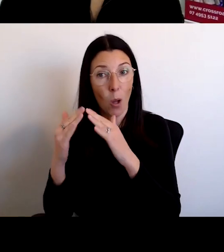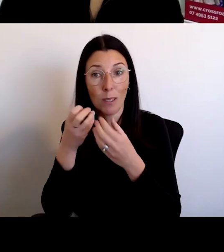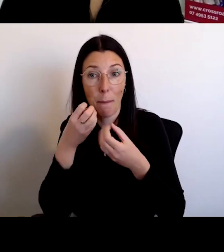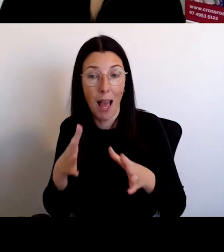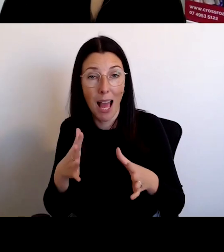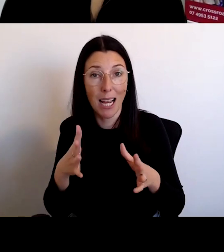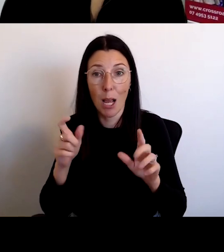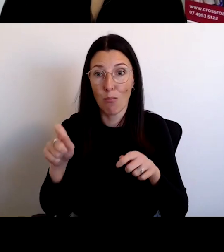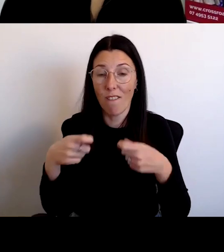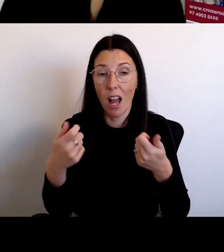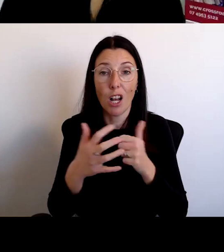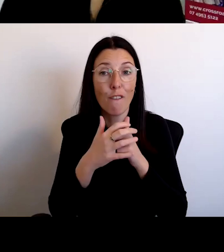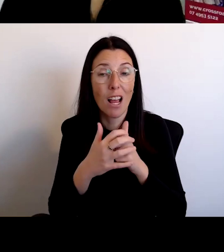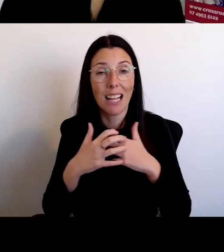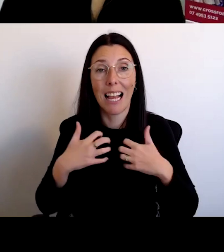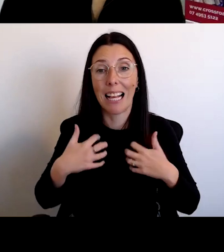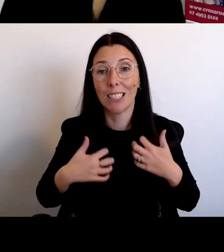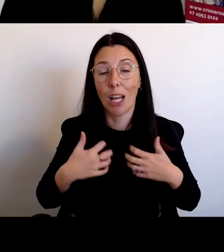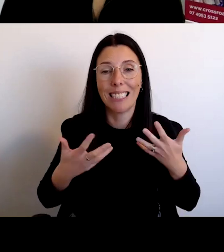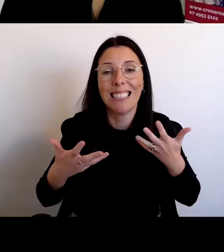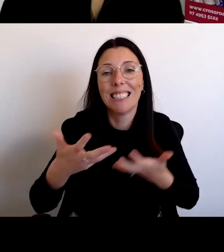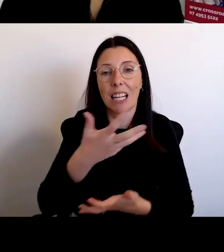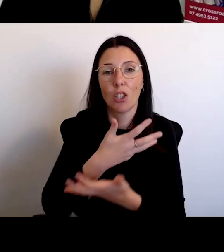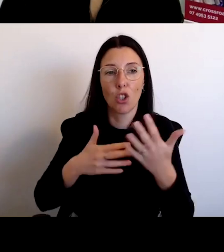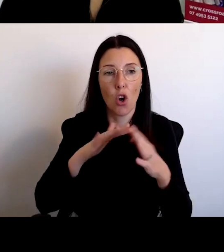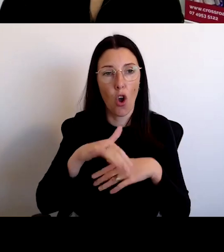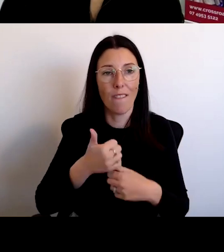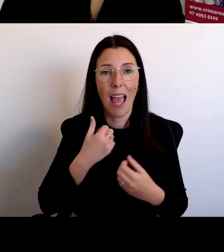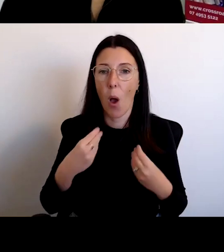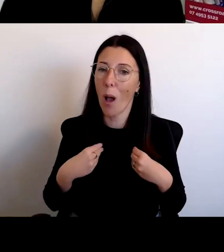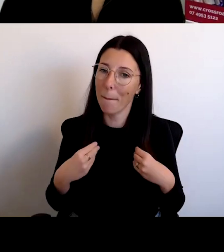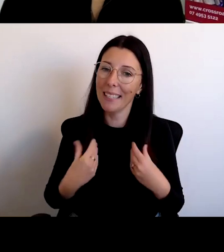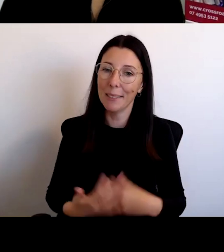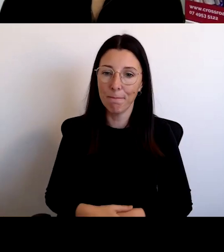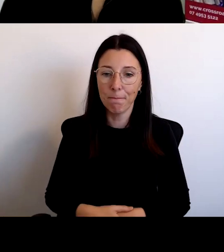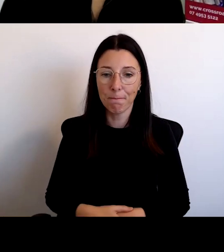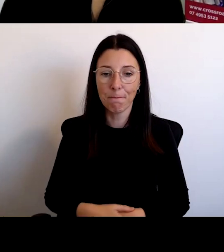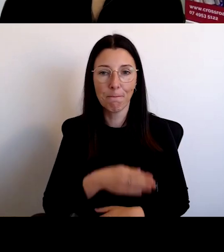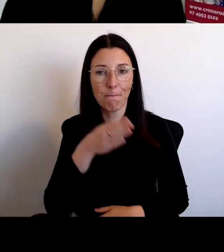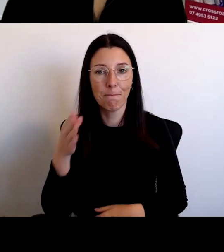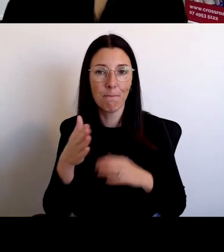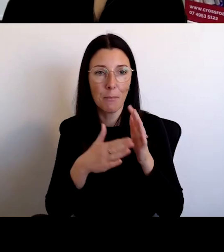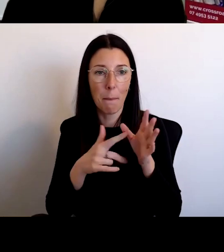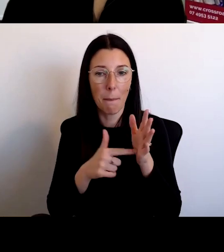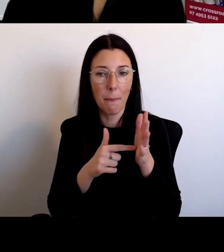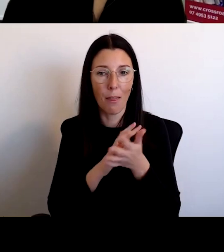discussion about the company overall. Yeah. >> David, I want to unpack that a little bit